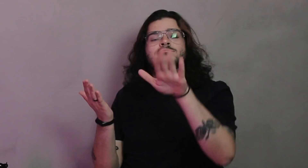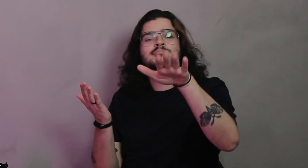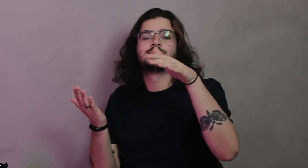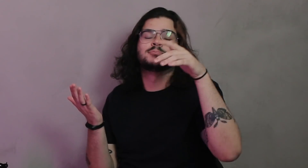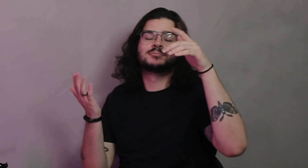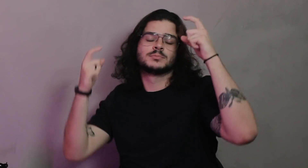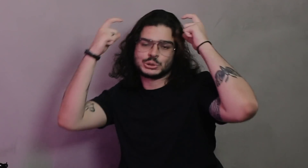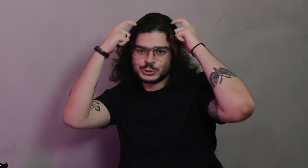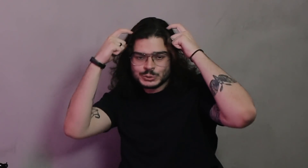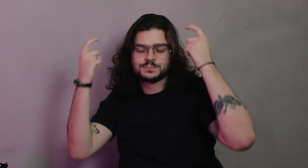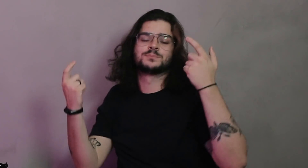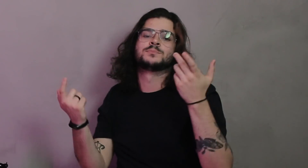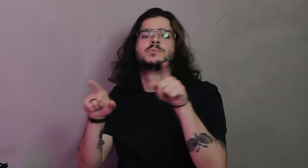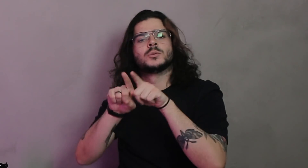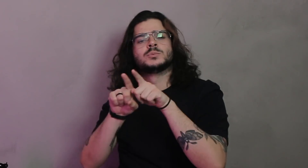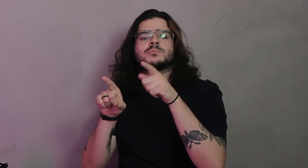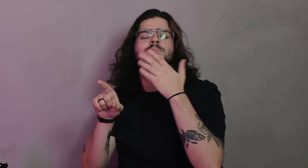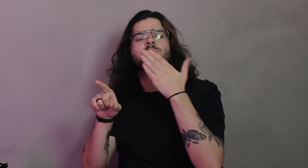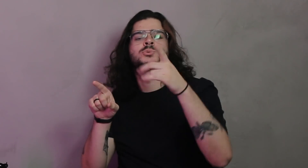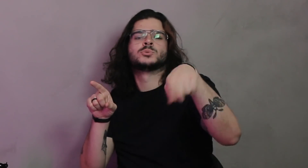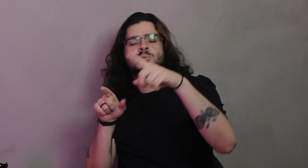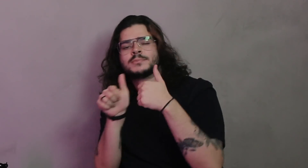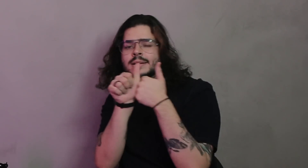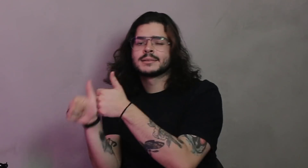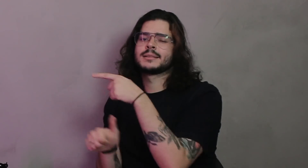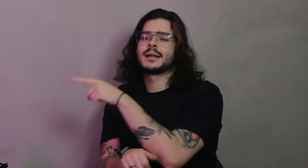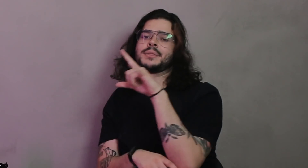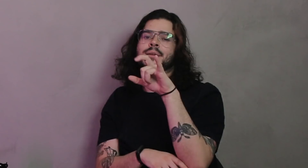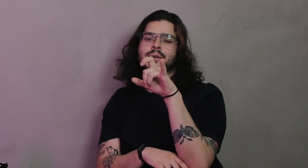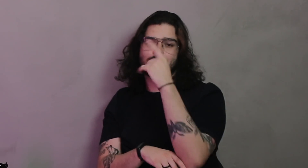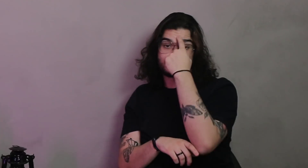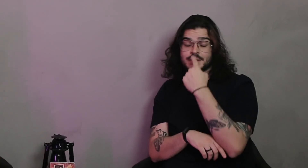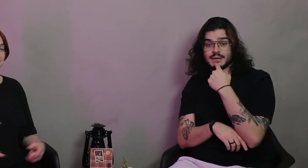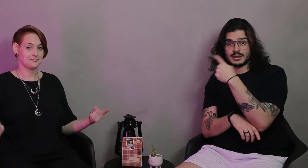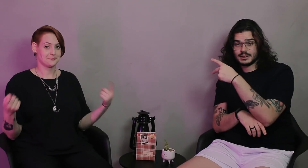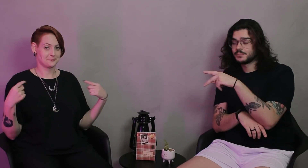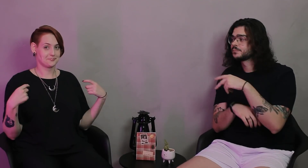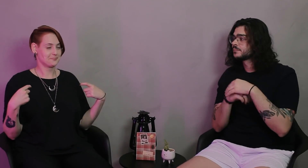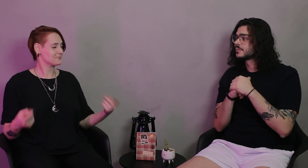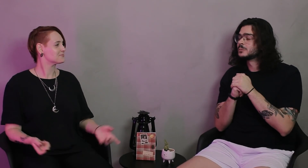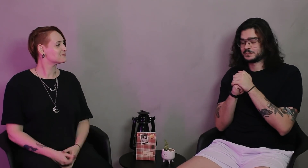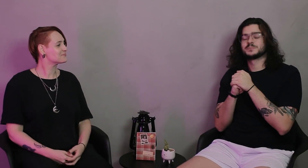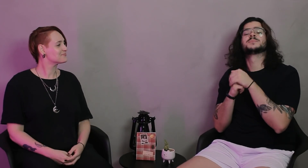Hey bear, you can follow Dani's Instagram too,